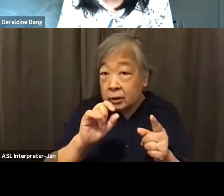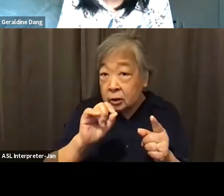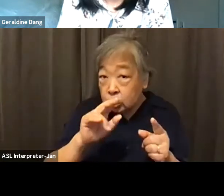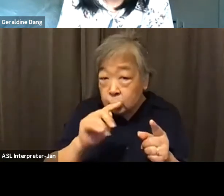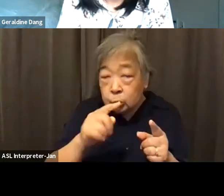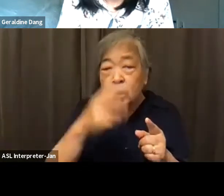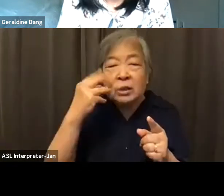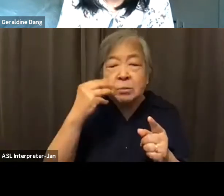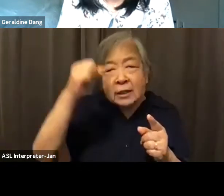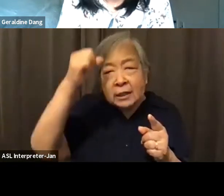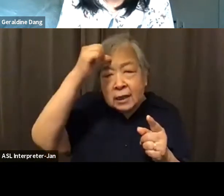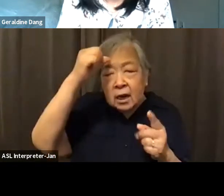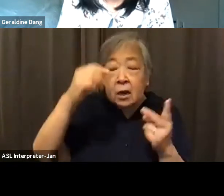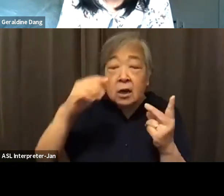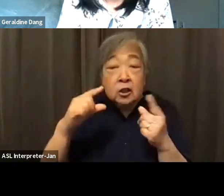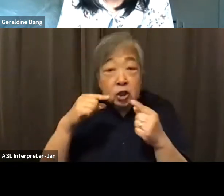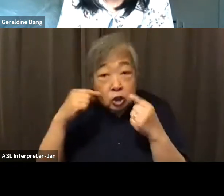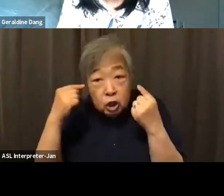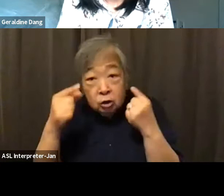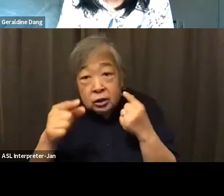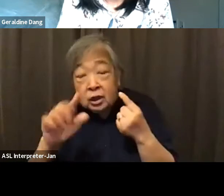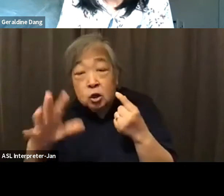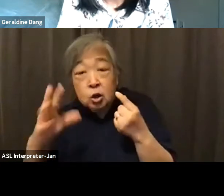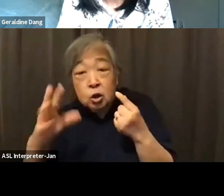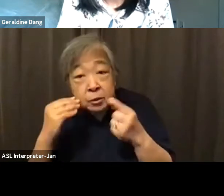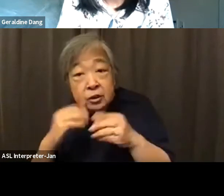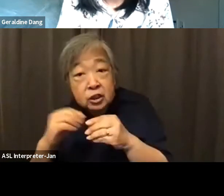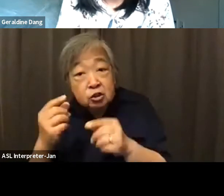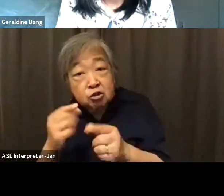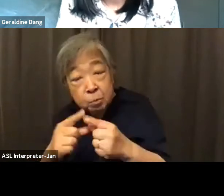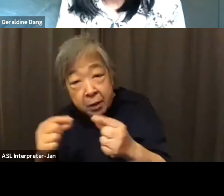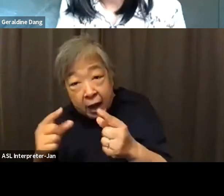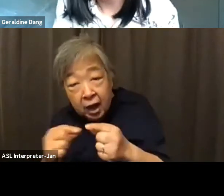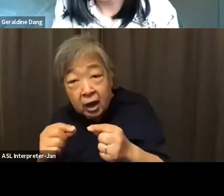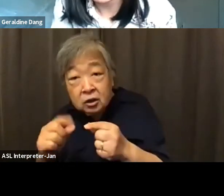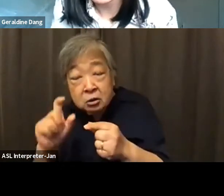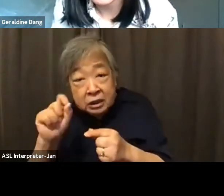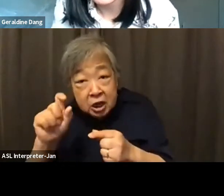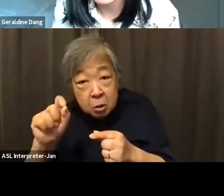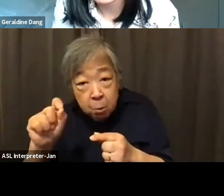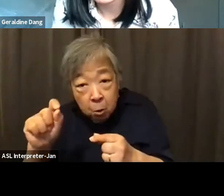both, and for Geraldine in Singapore or Japan or both. I'd love to hear. How about from Istou and then from Geraldine.